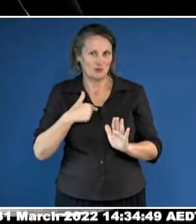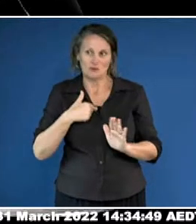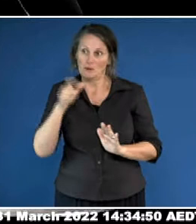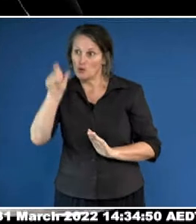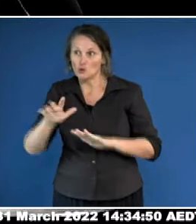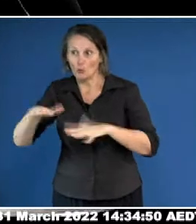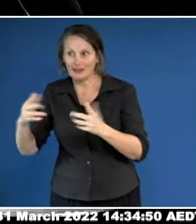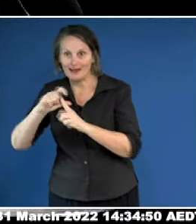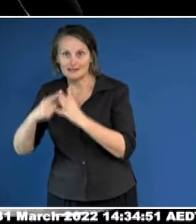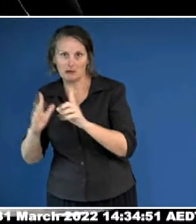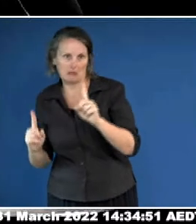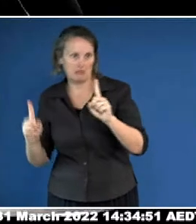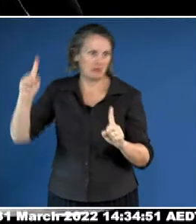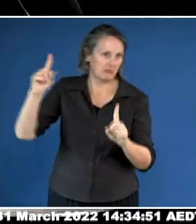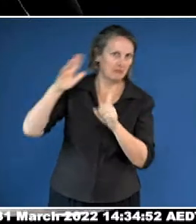So it's interconnected but also can be separate.